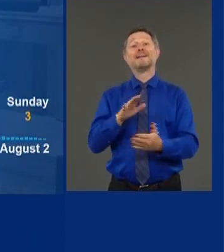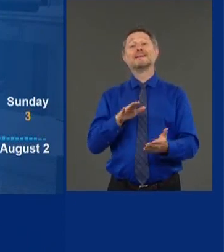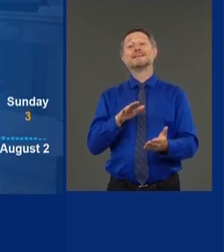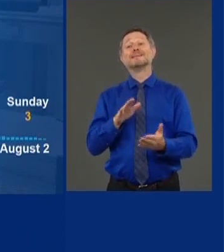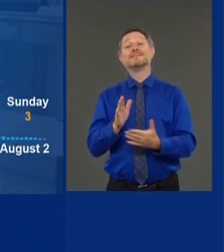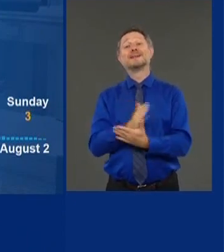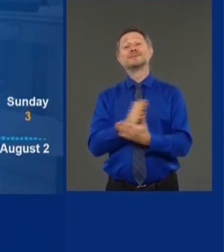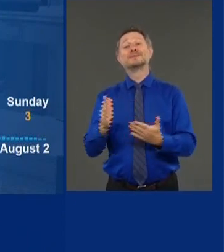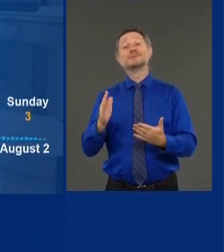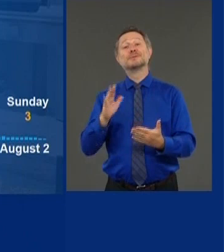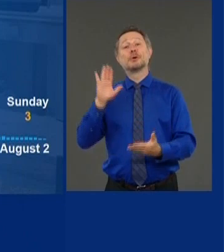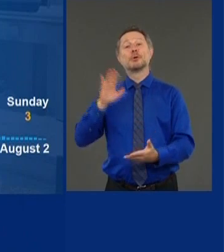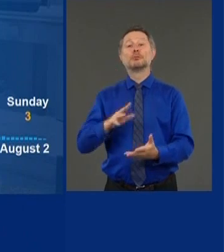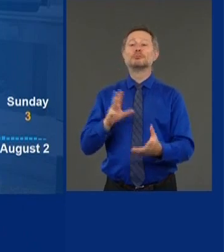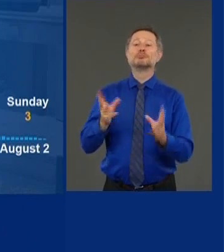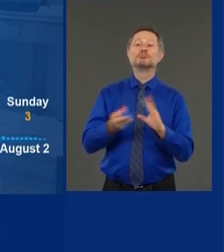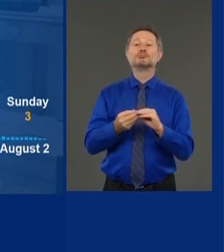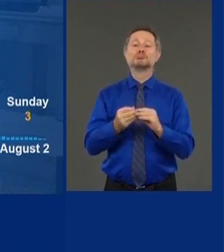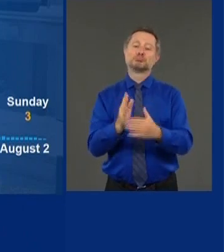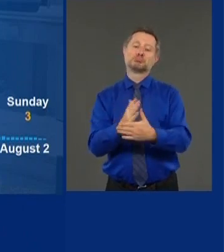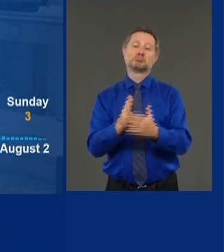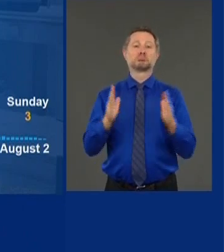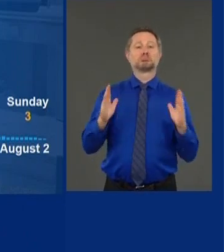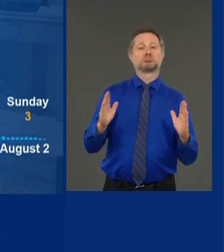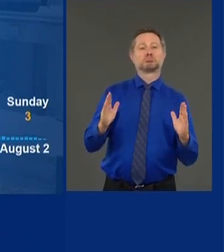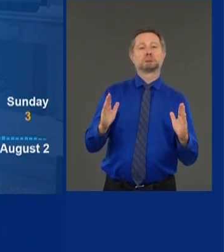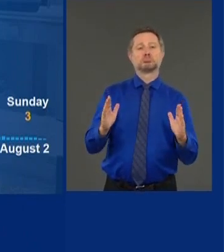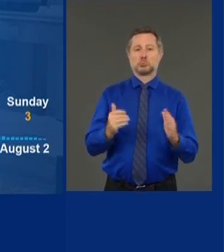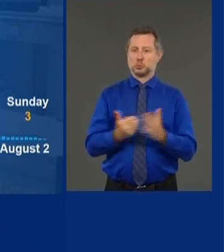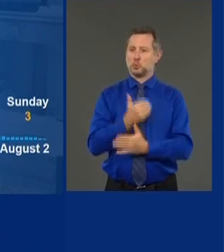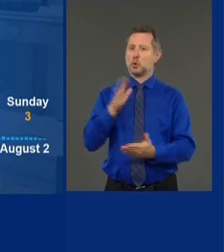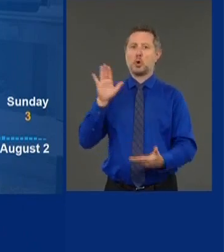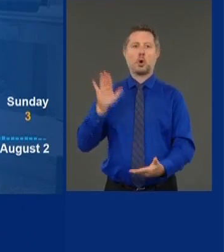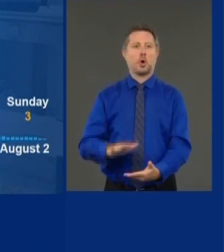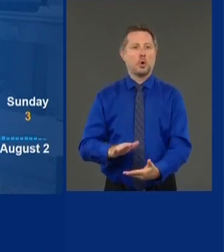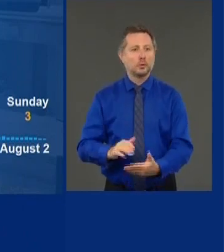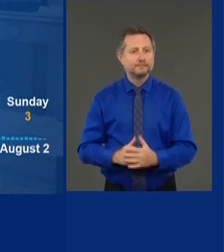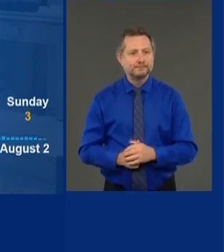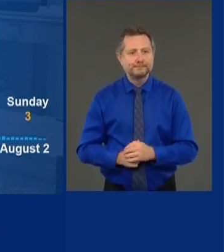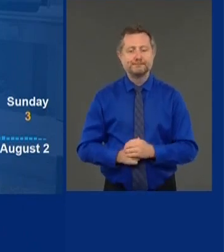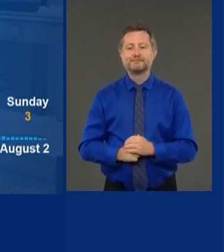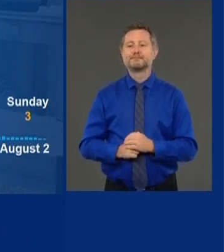NUMBER OF INTUBATIONS -- 62, ALSO A NEW LOW, SO THAT'S GREAT NEWS.